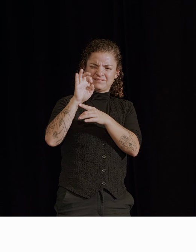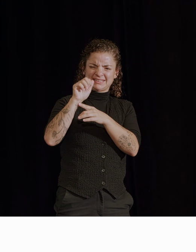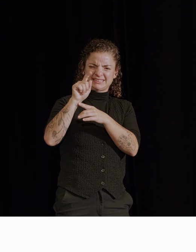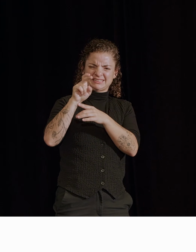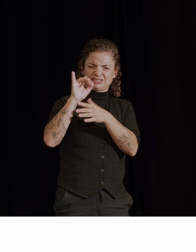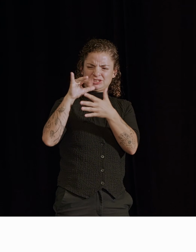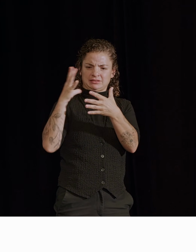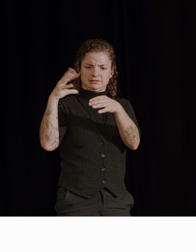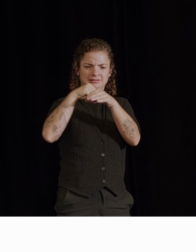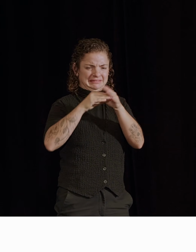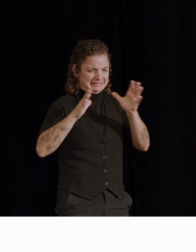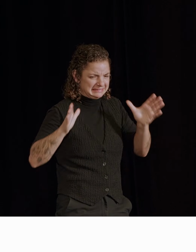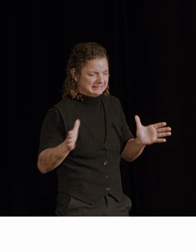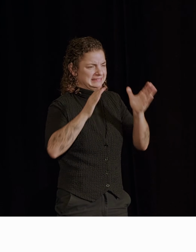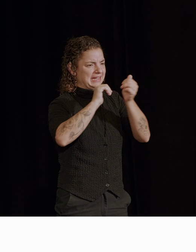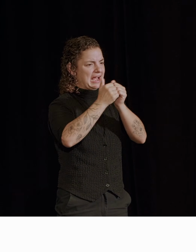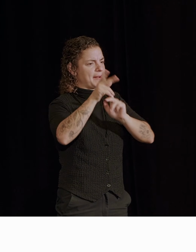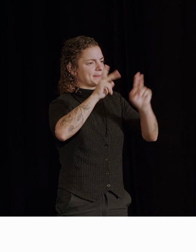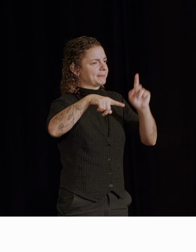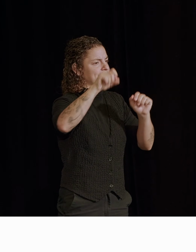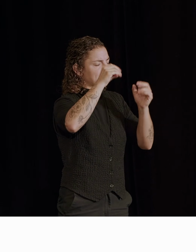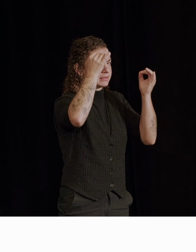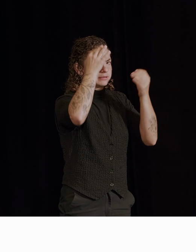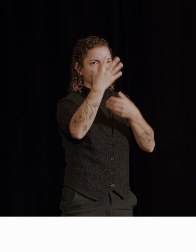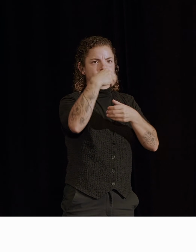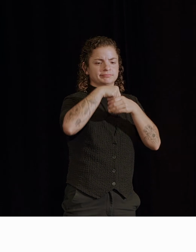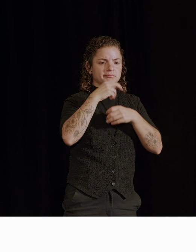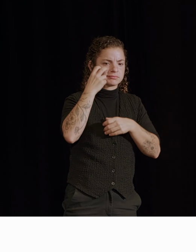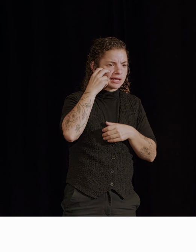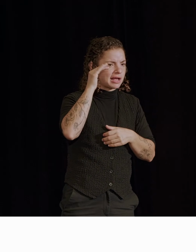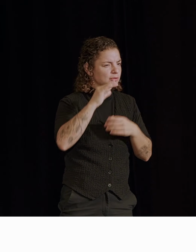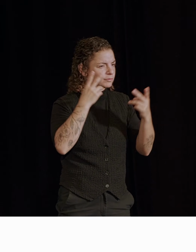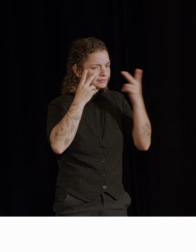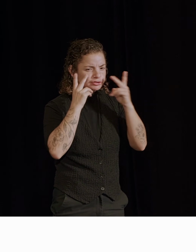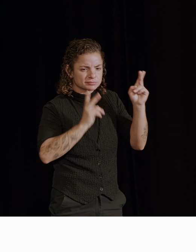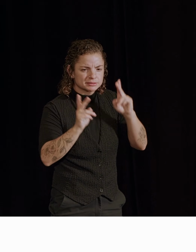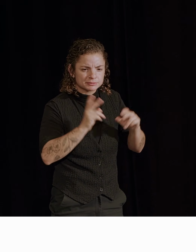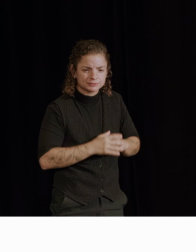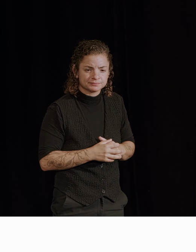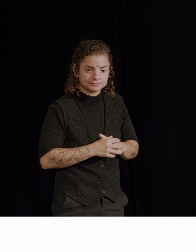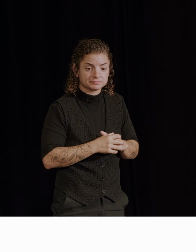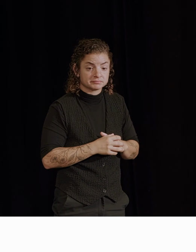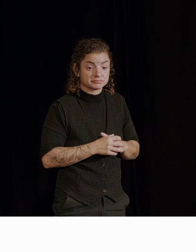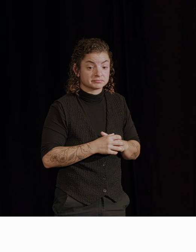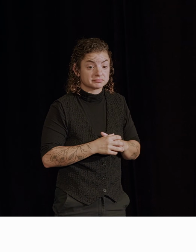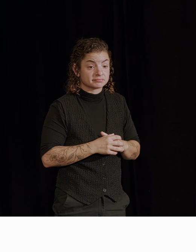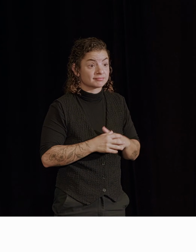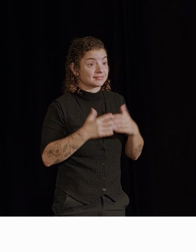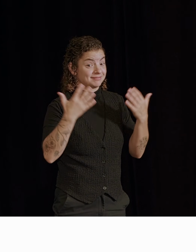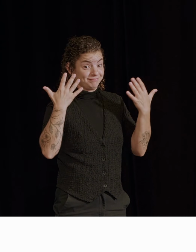And a few weeks after we released multimodal AI,